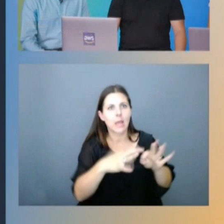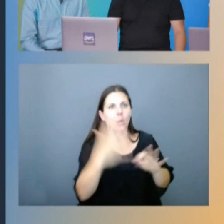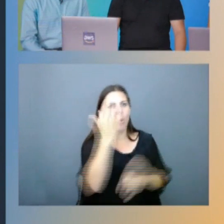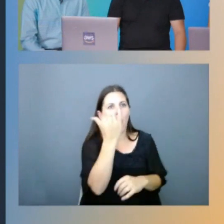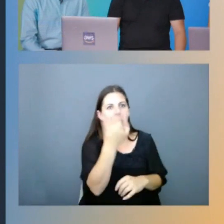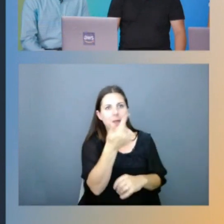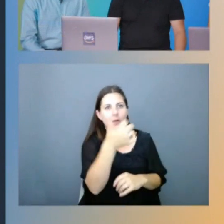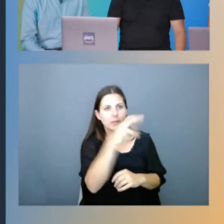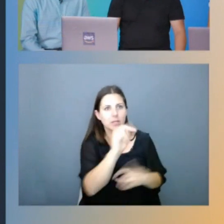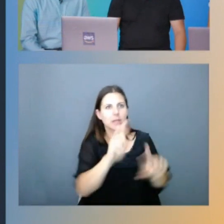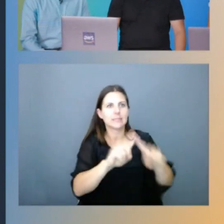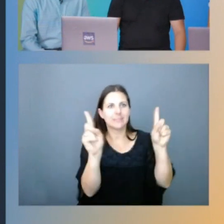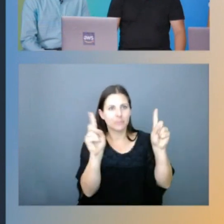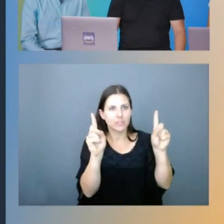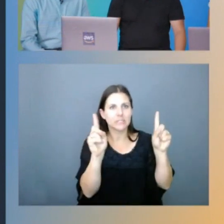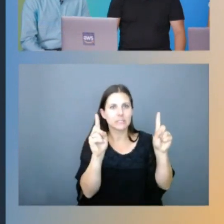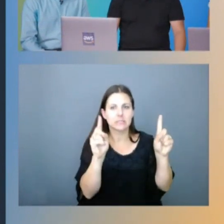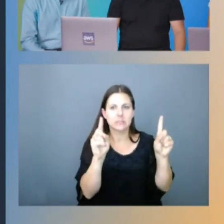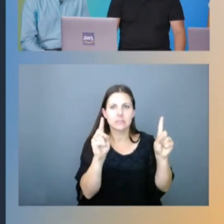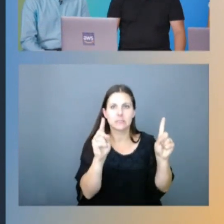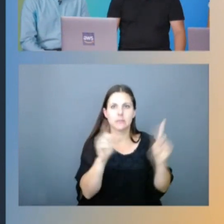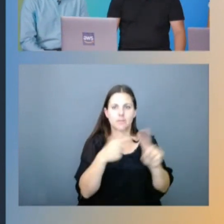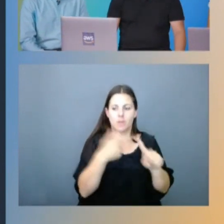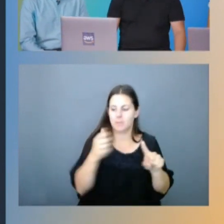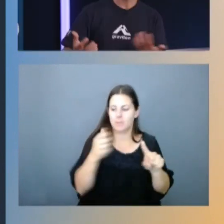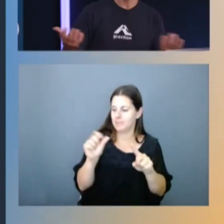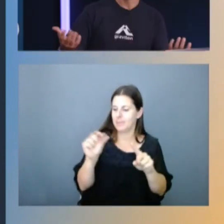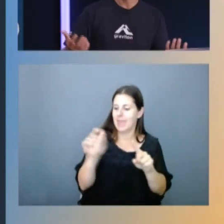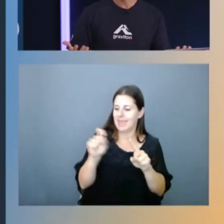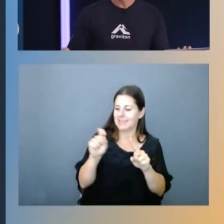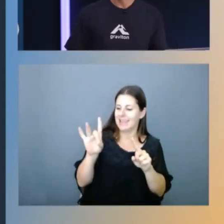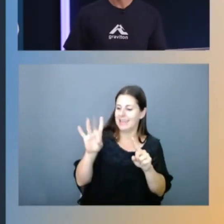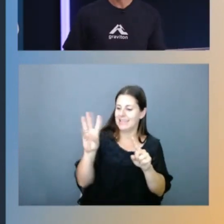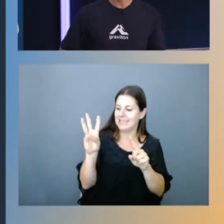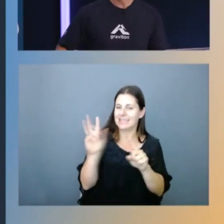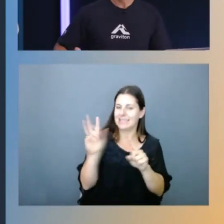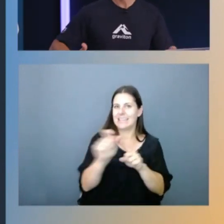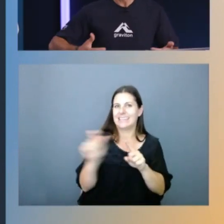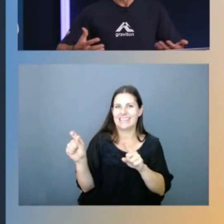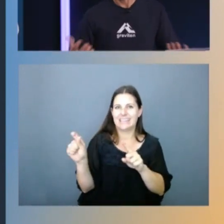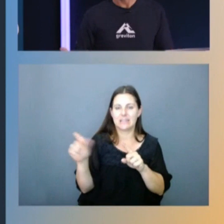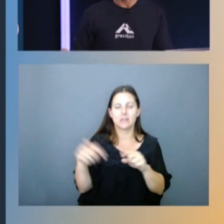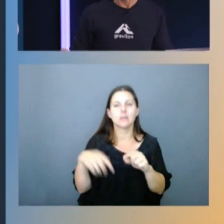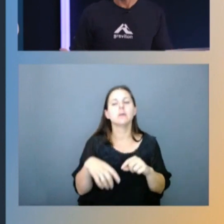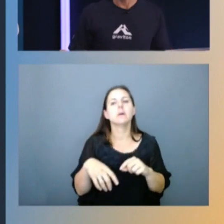or from, excuse me, x86-based instances. One of the first thing is it's not x86,